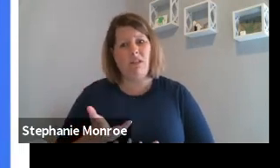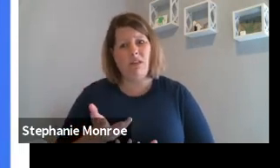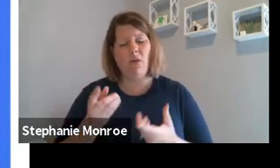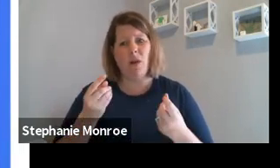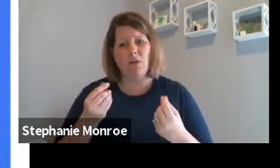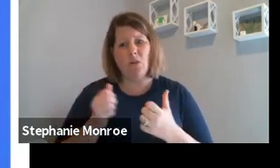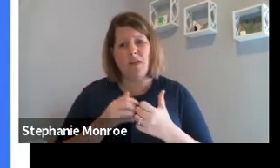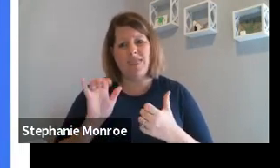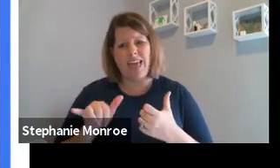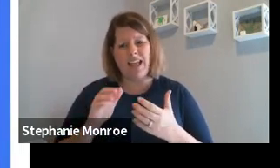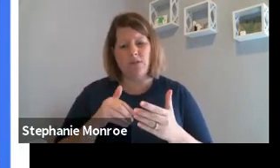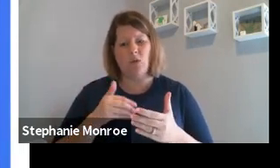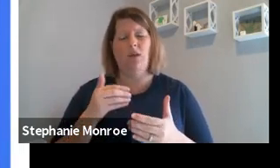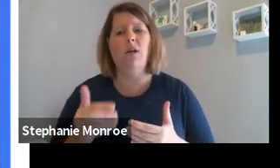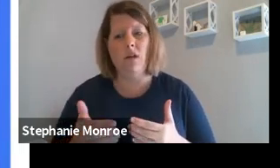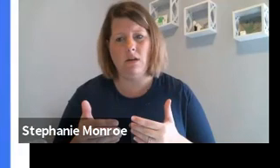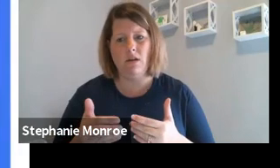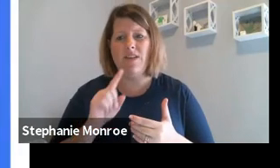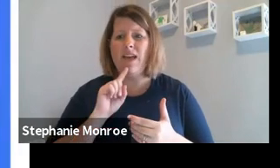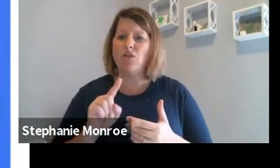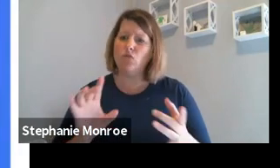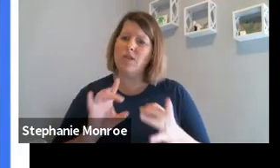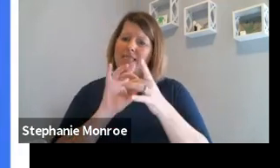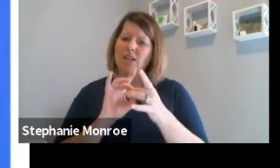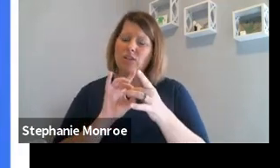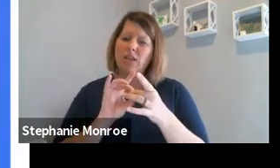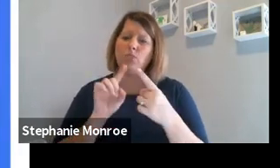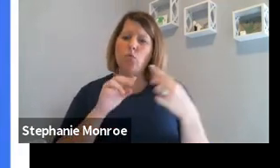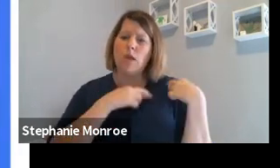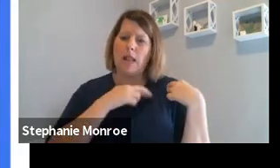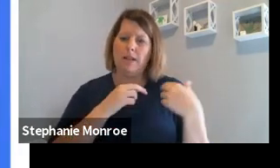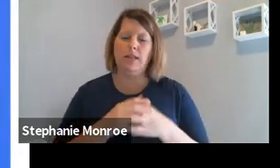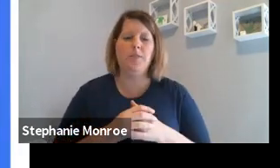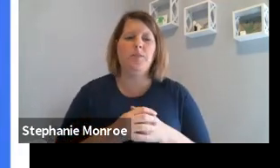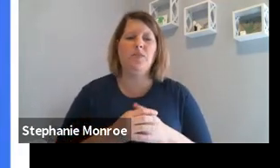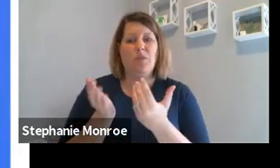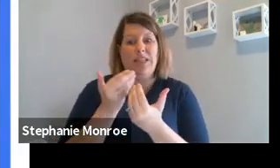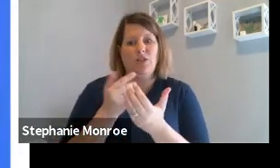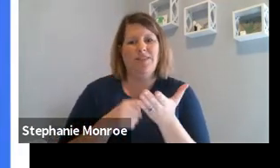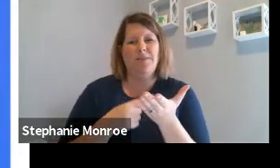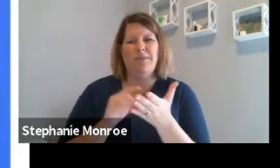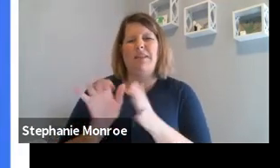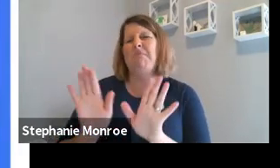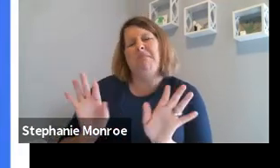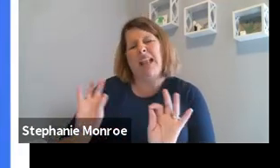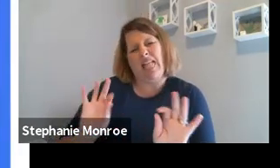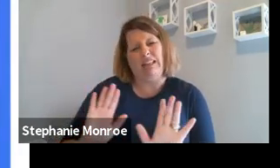that step of actually bringing the relationship to accountability. It's easier sometimes to just minimize what is going on,